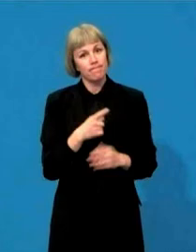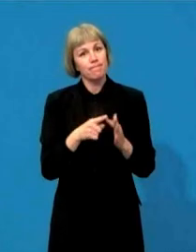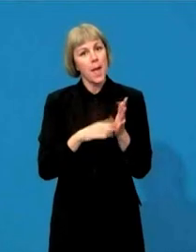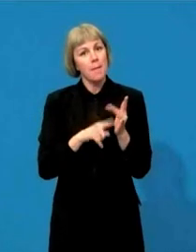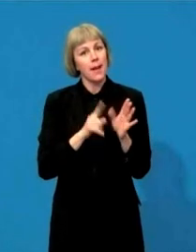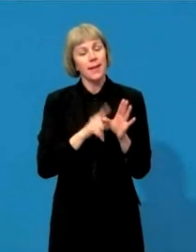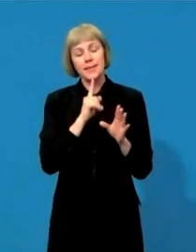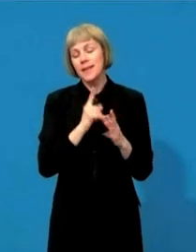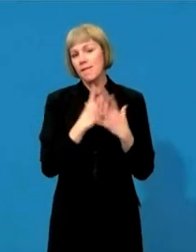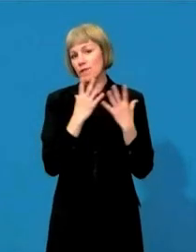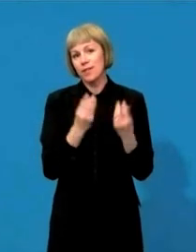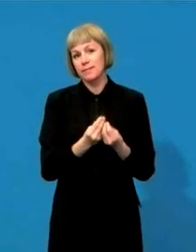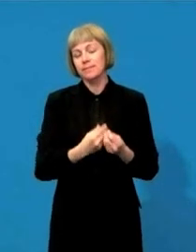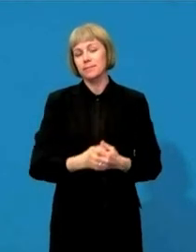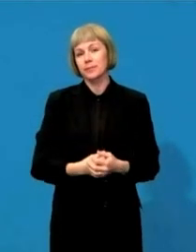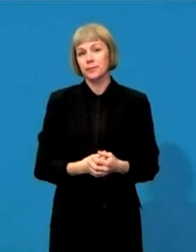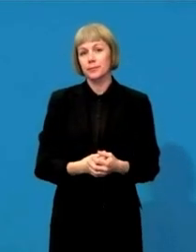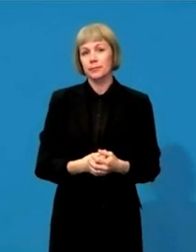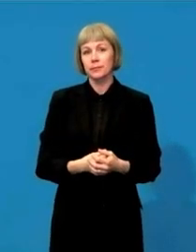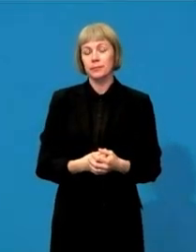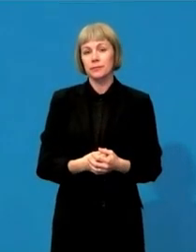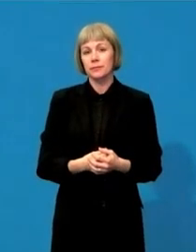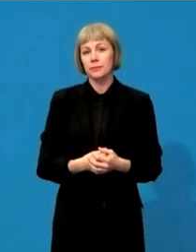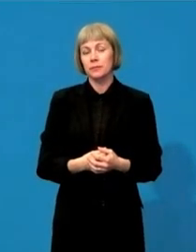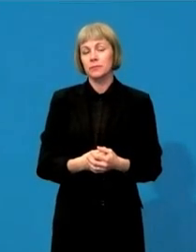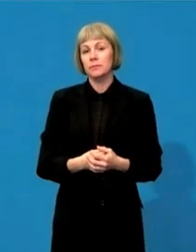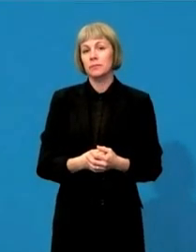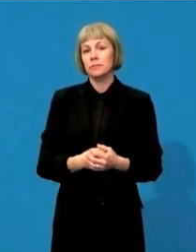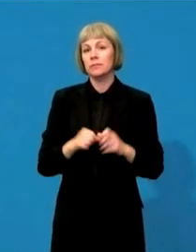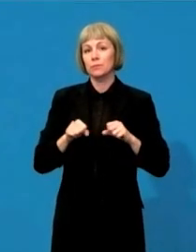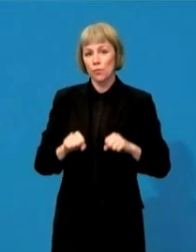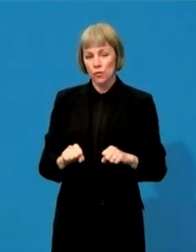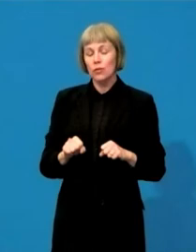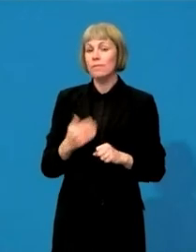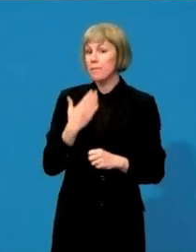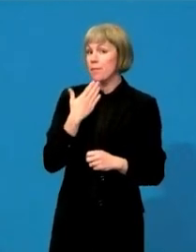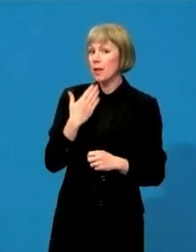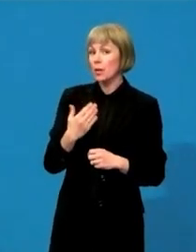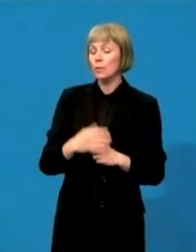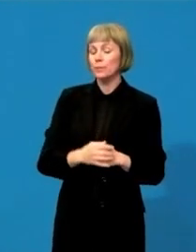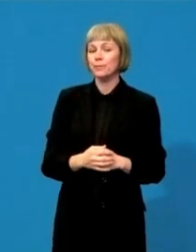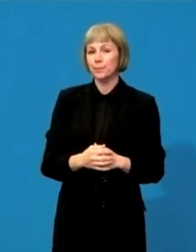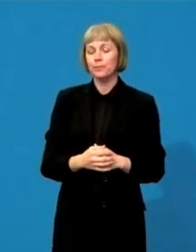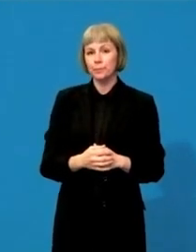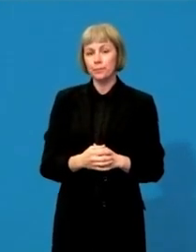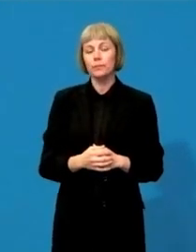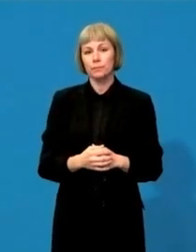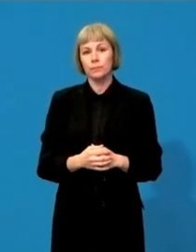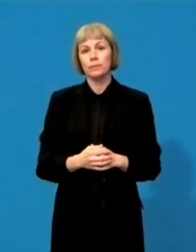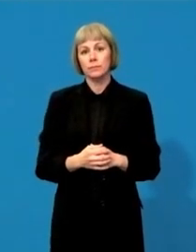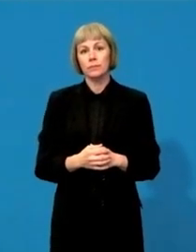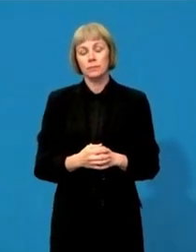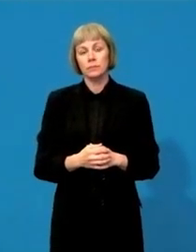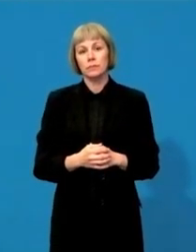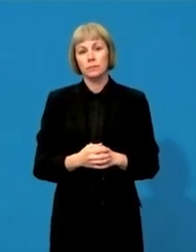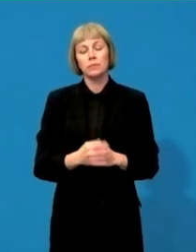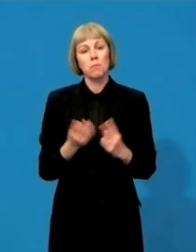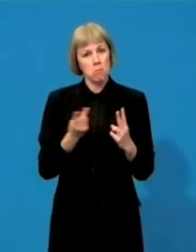Thank you very much, both Ms Carter and Dr Rice.